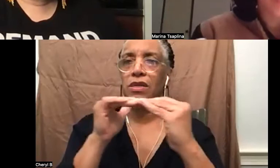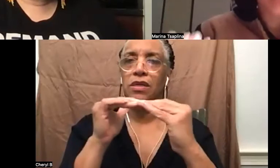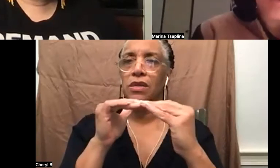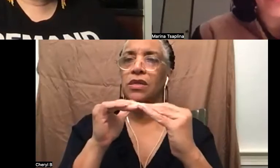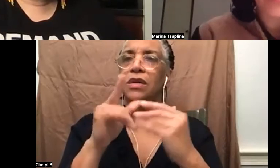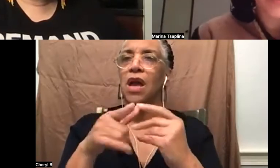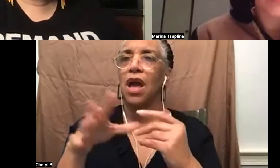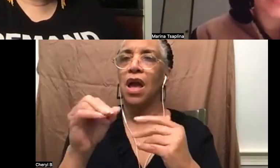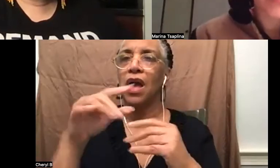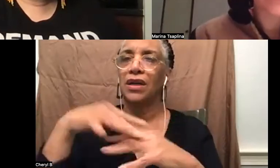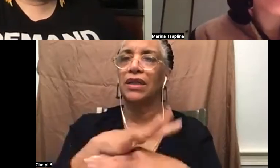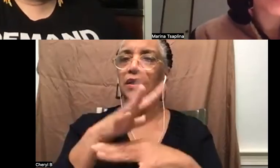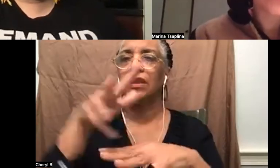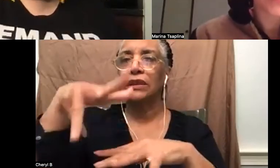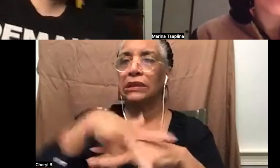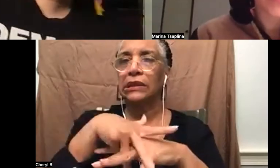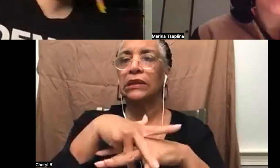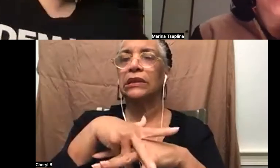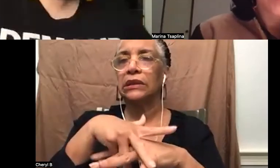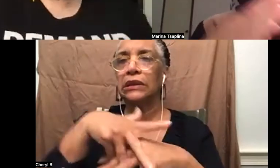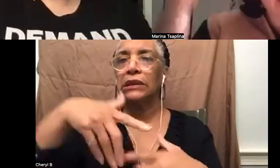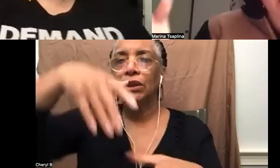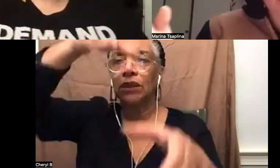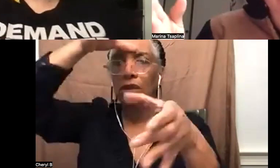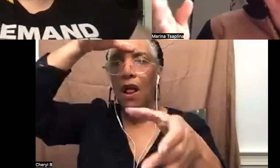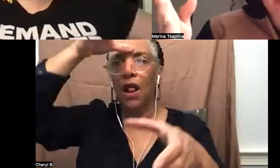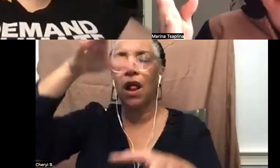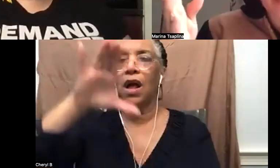Kyle White articulated that really beautifully that the ecological tipping point